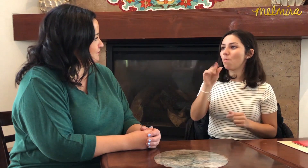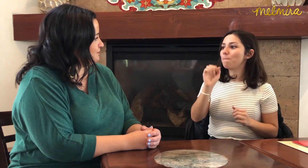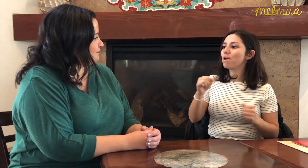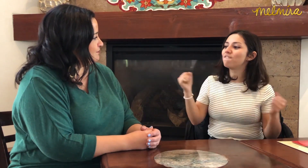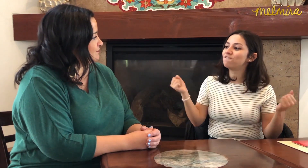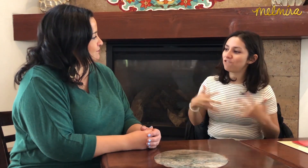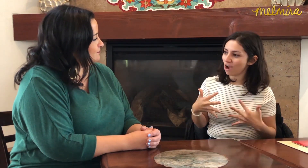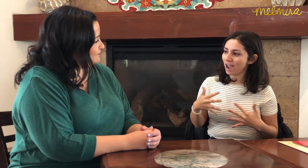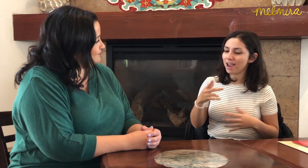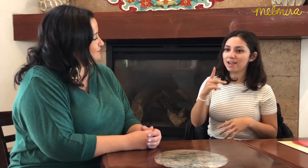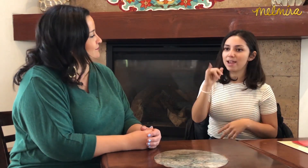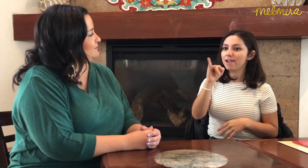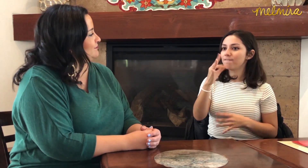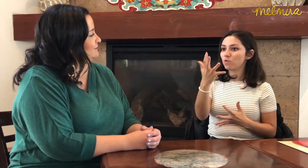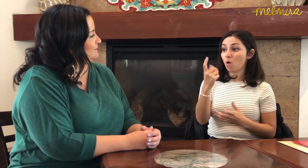but don't be afraid.